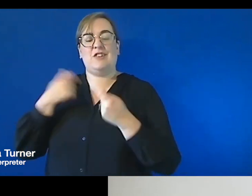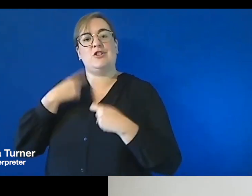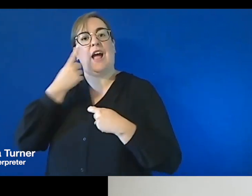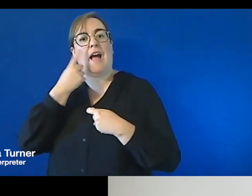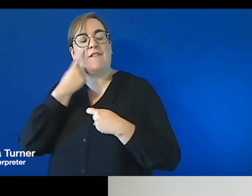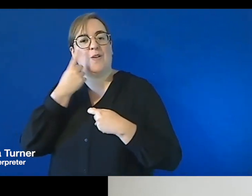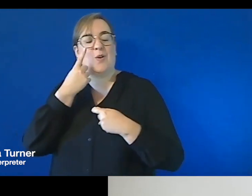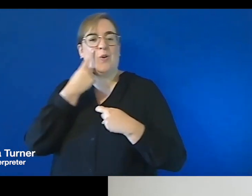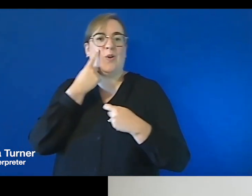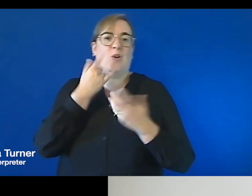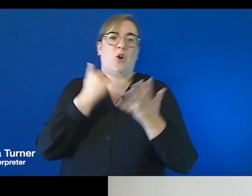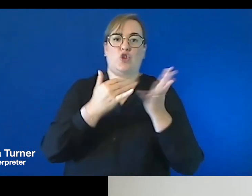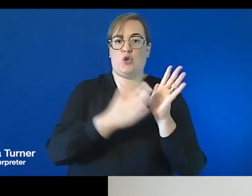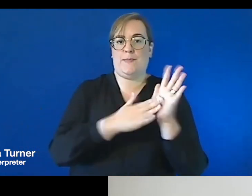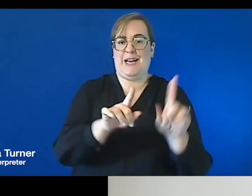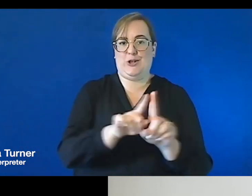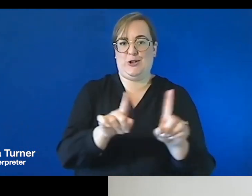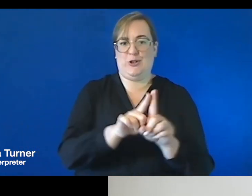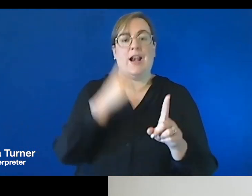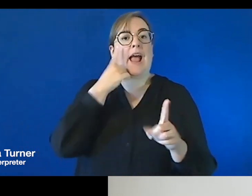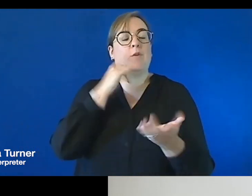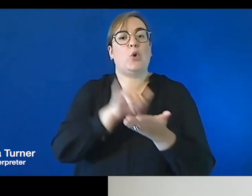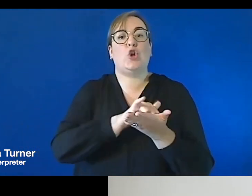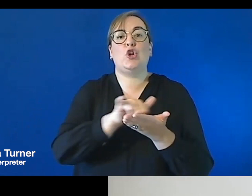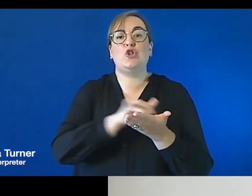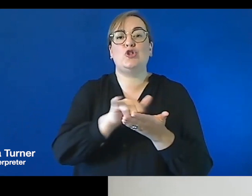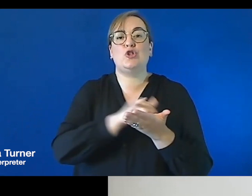and subscribe to their Youtube channel and also sign up to the newsletter,